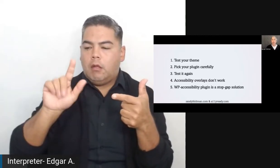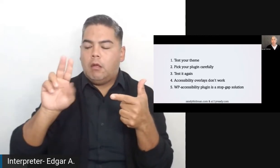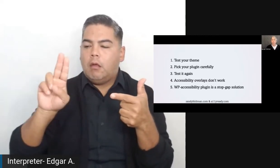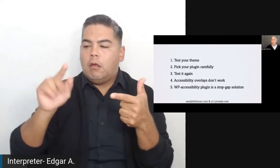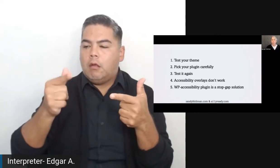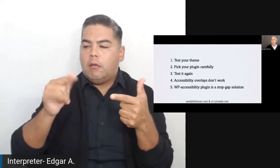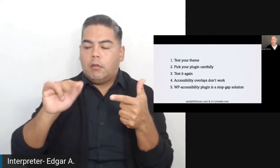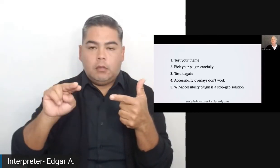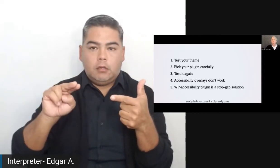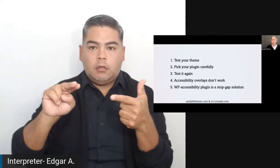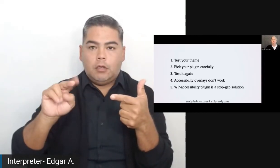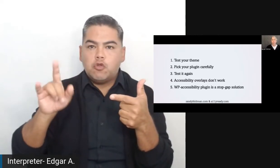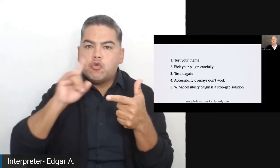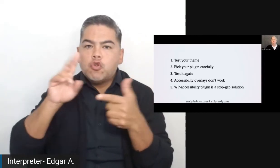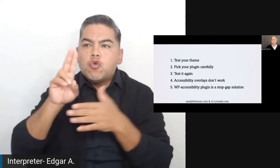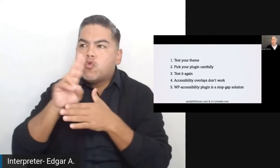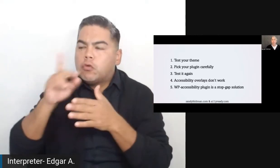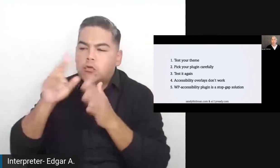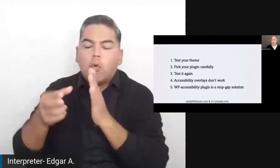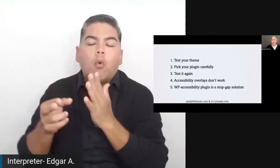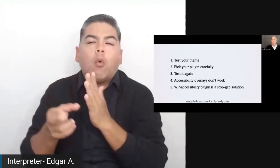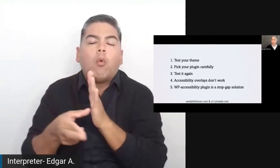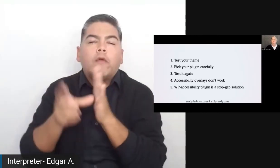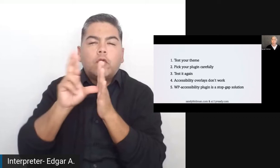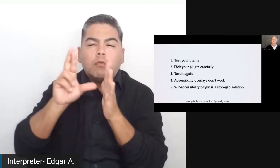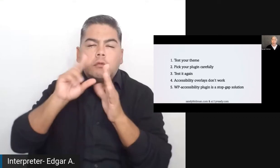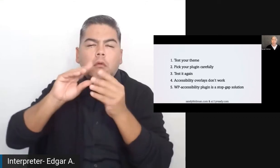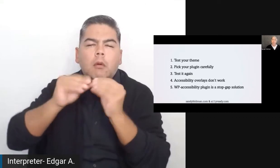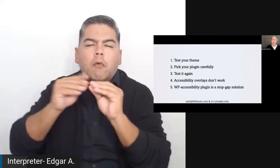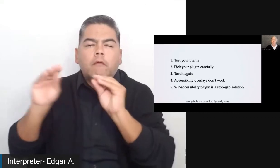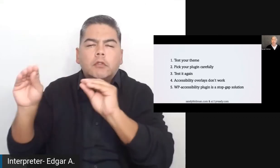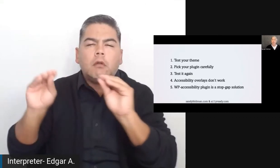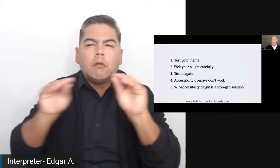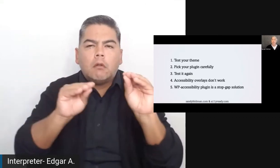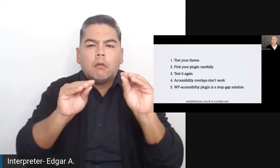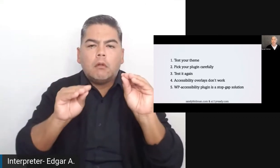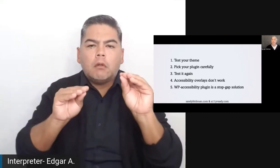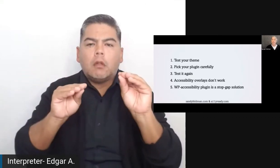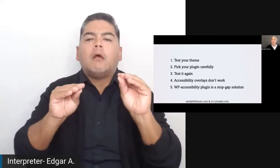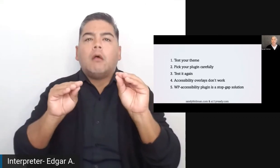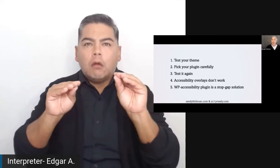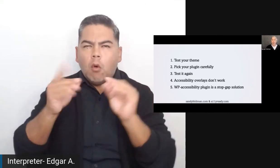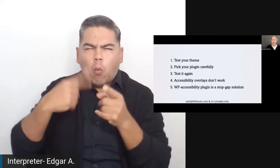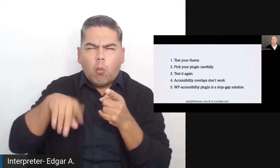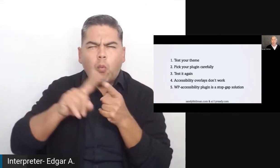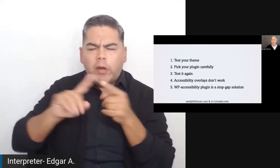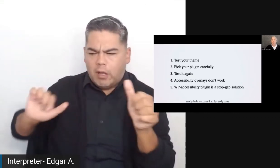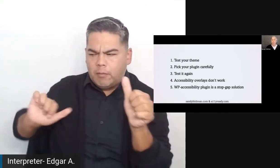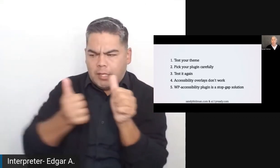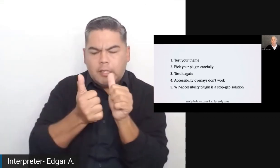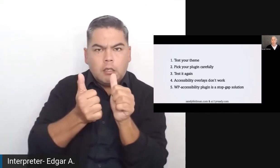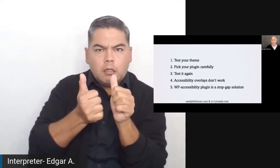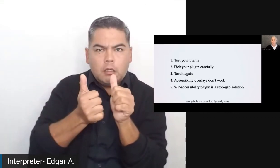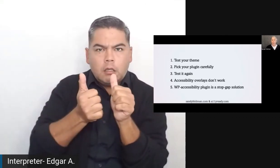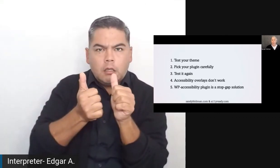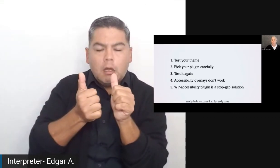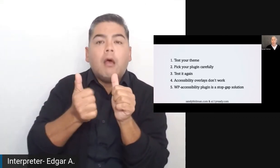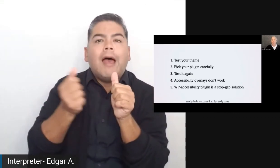and the number of installs and when it was updated last and how many users are using it.